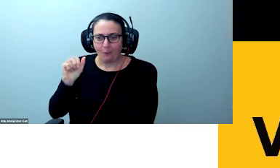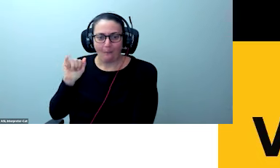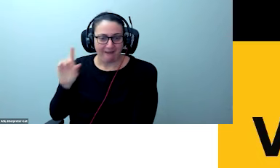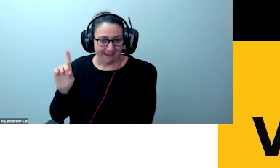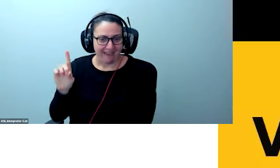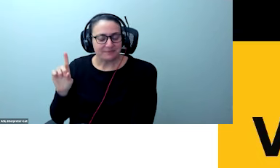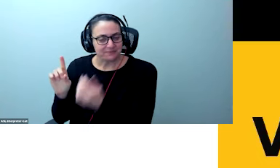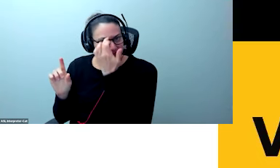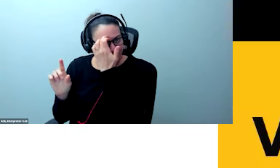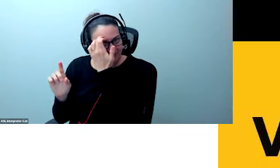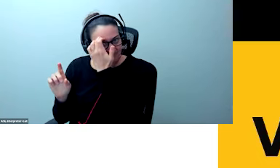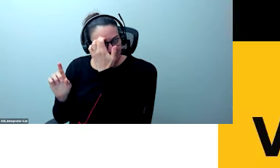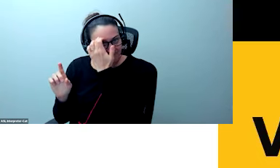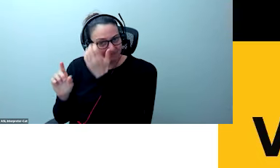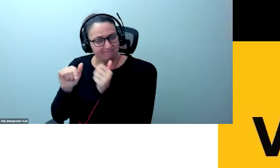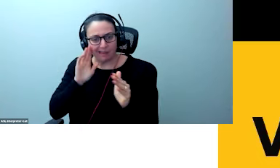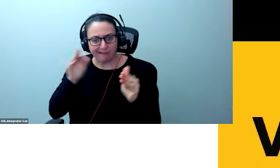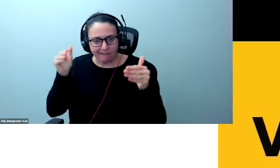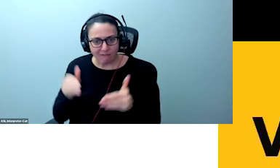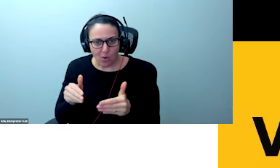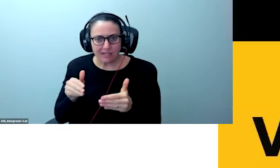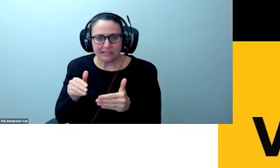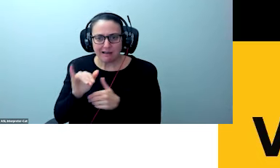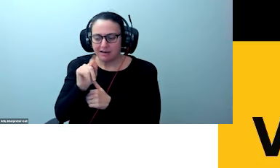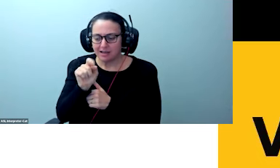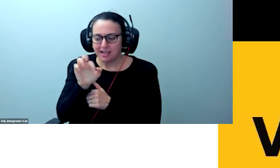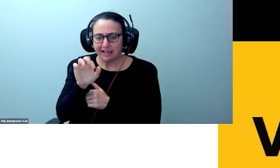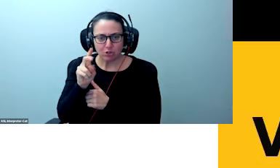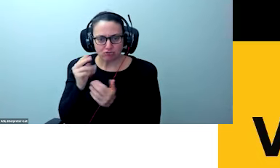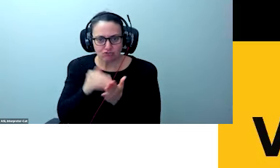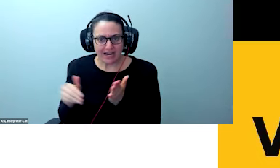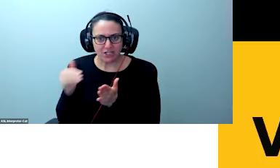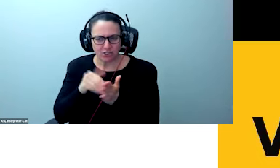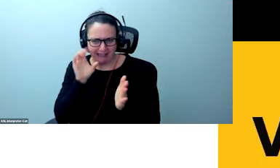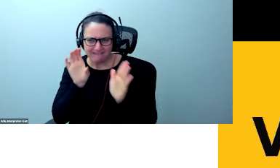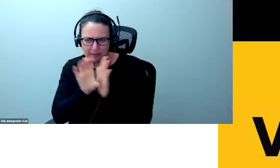but it really focuses on iteration. And I have here a graphic of a tornado